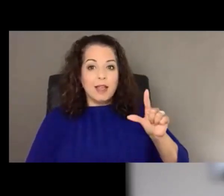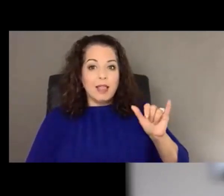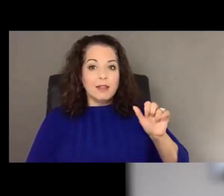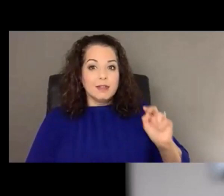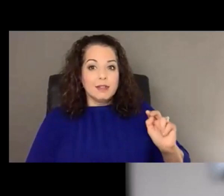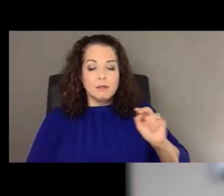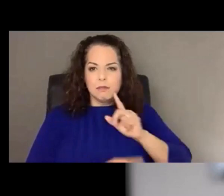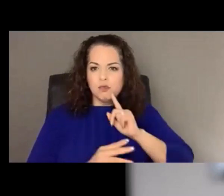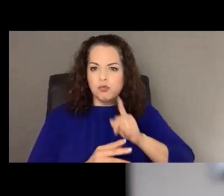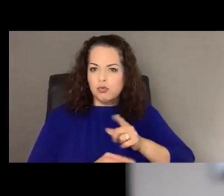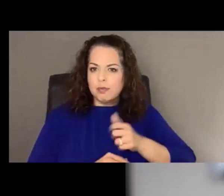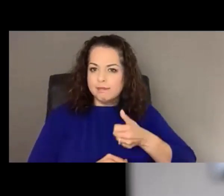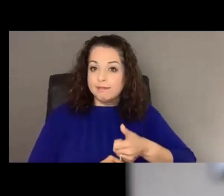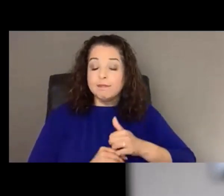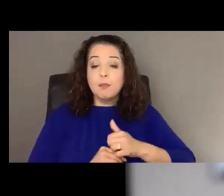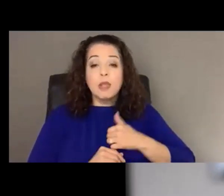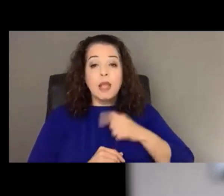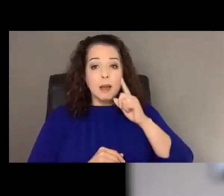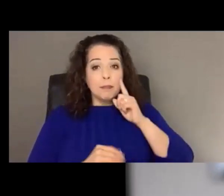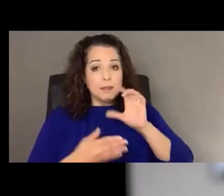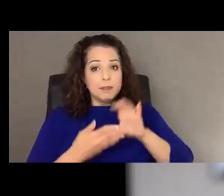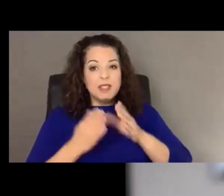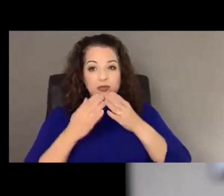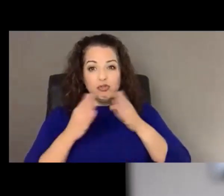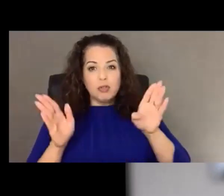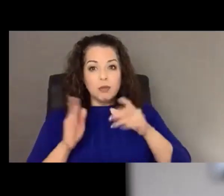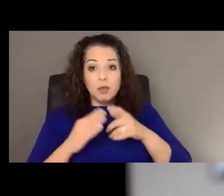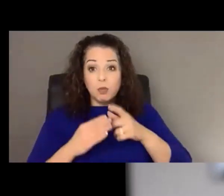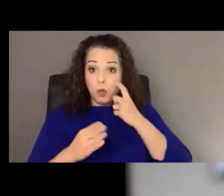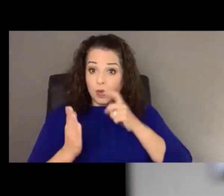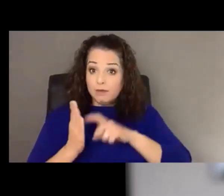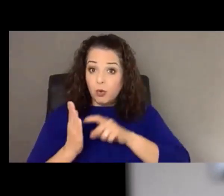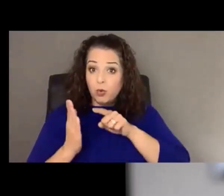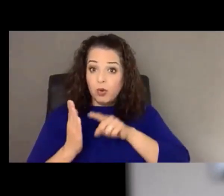So I think generally what we can see by best practices